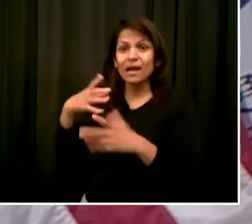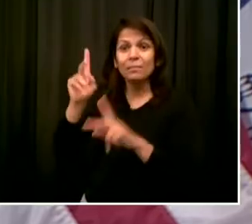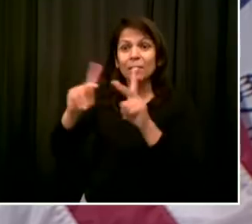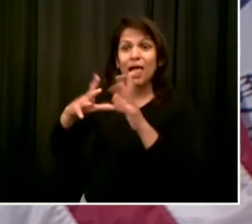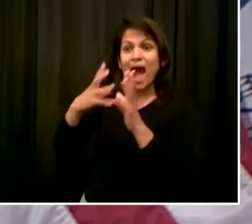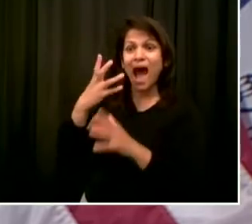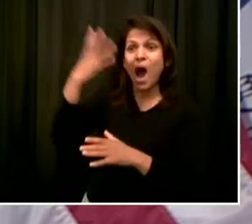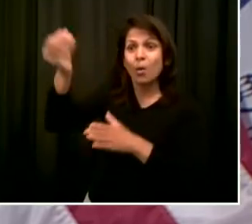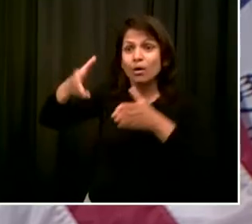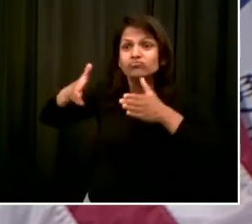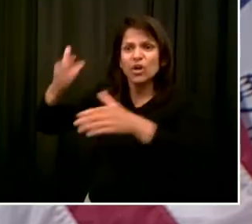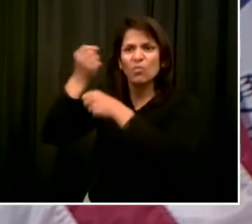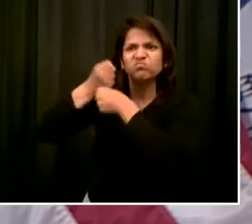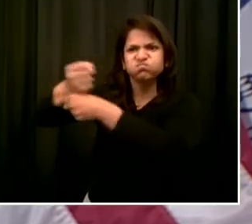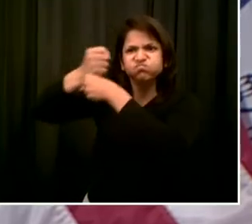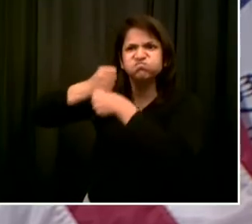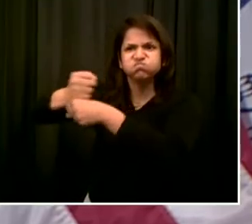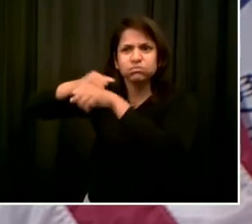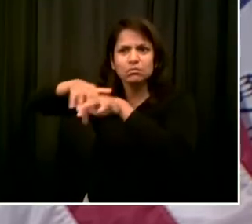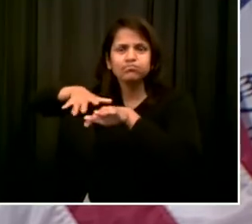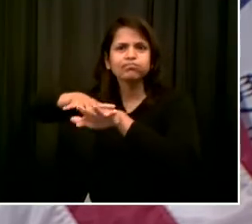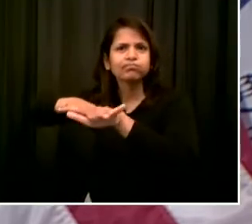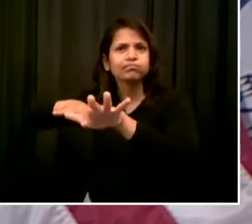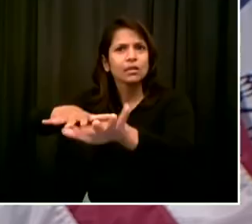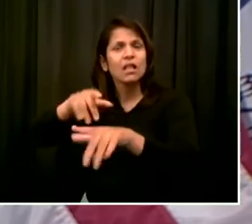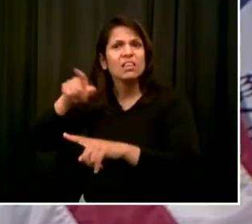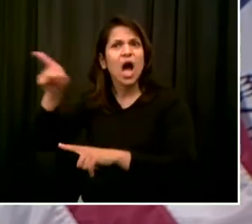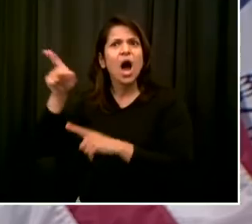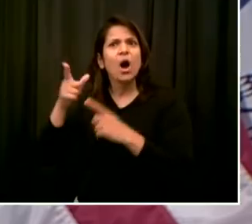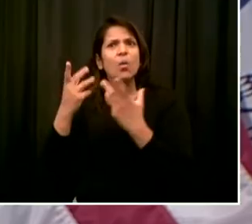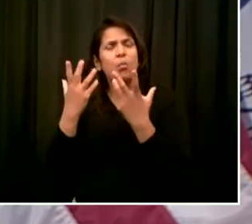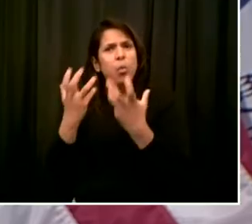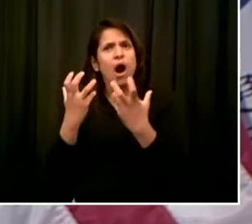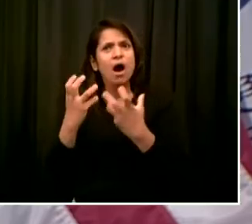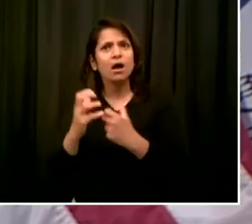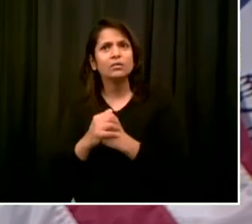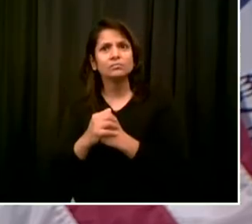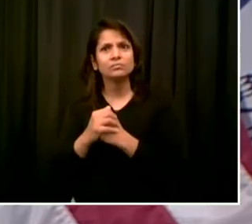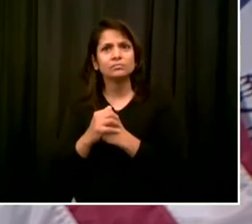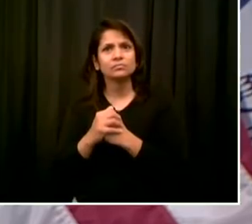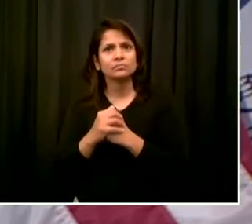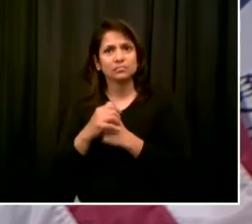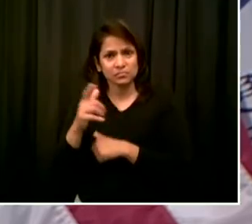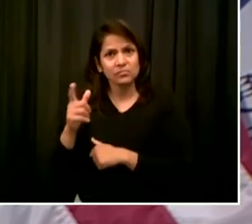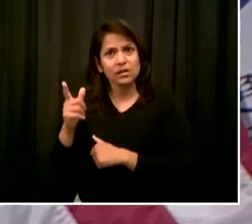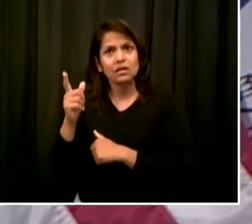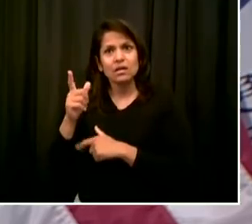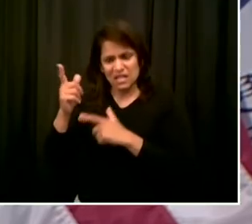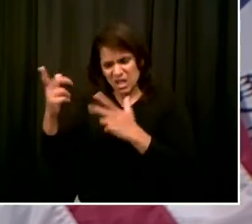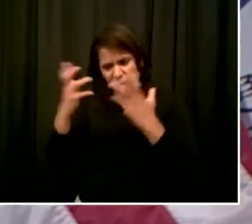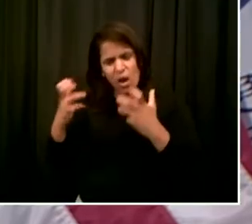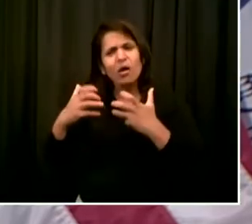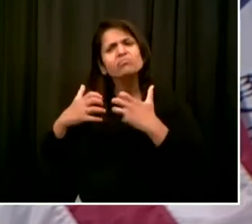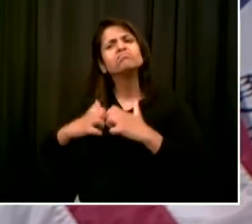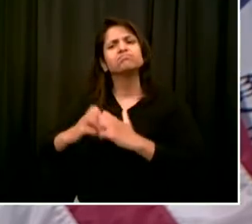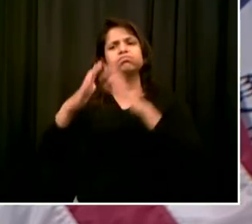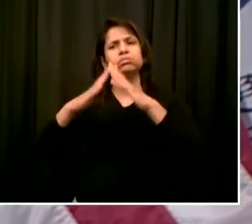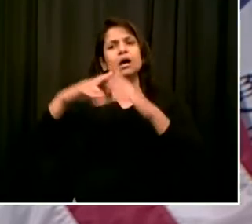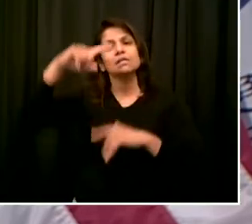CITY HALL AND THE PROTEST STARTED WITH THE RESTORATION OF